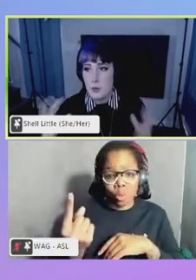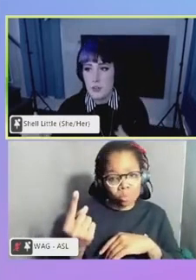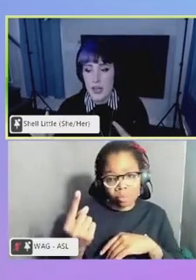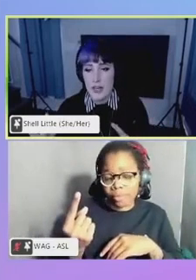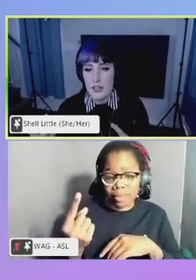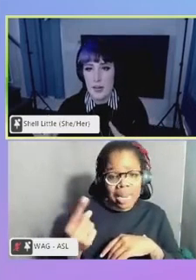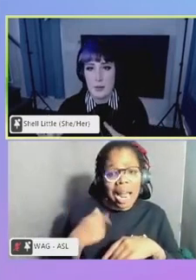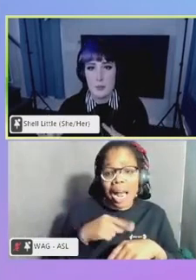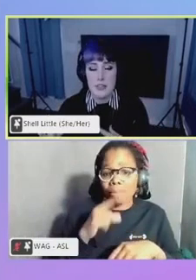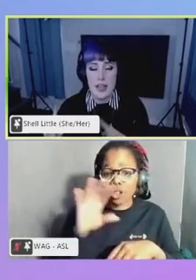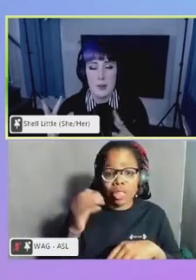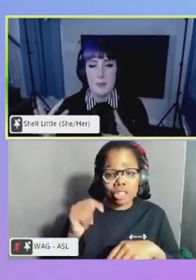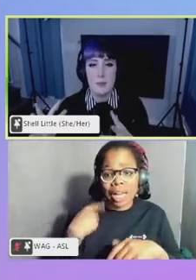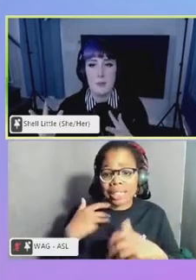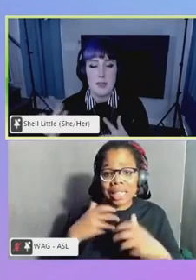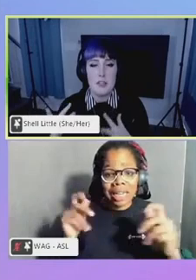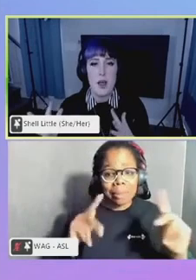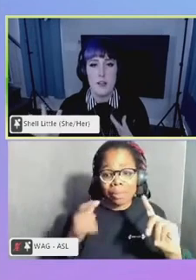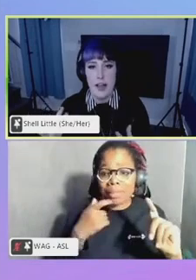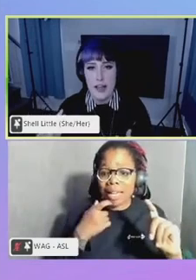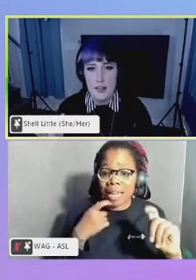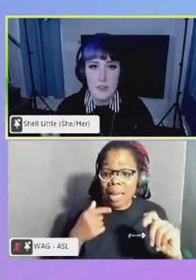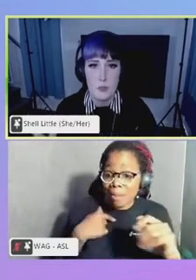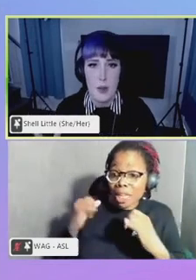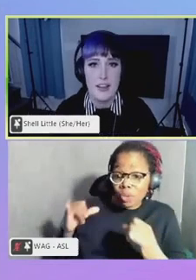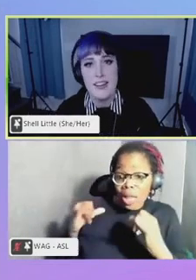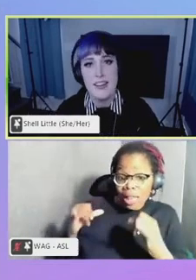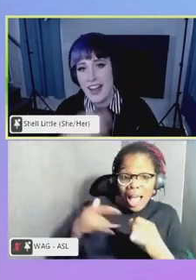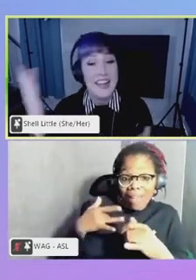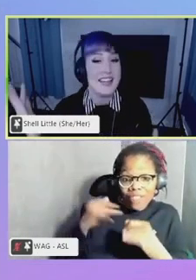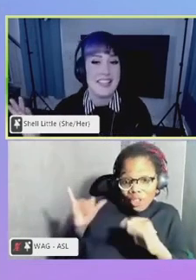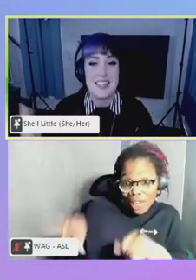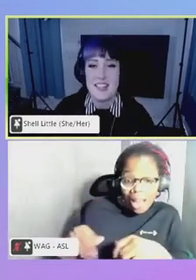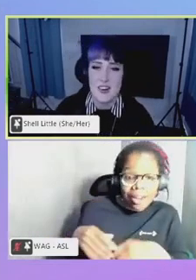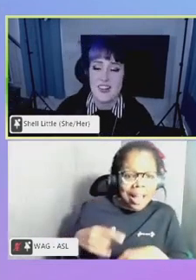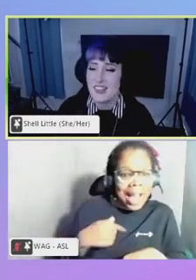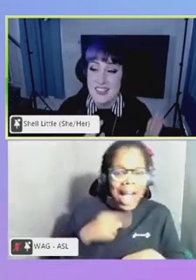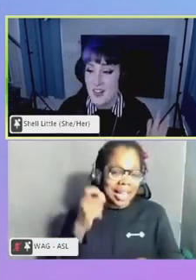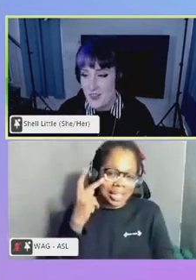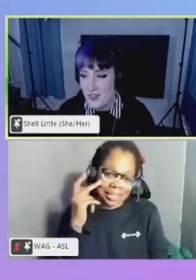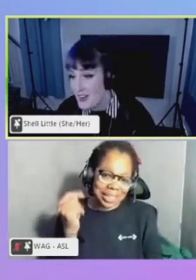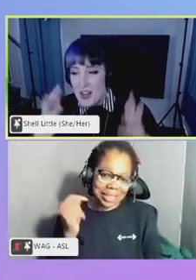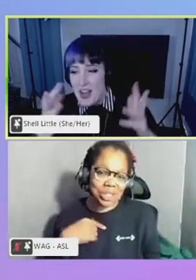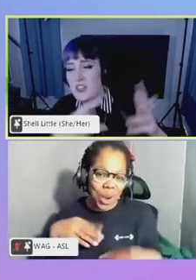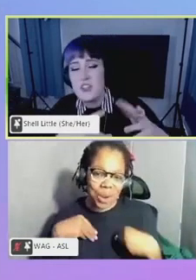split up and protect your time. Conclusion. If you are feeling burnt out and -- in their job right now and